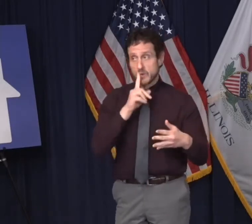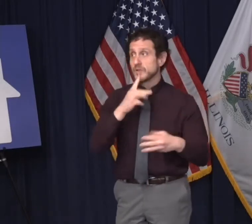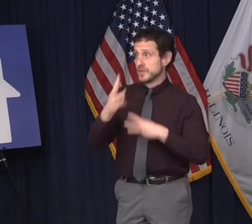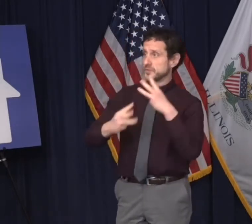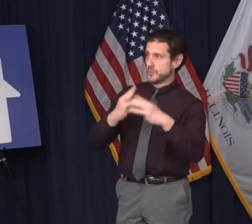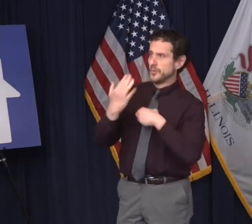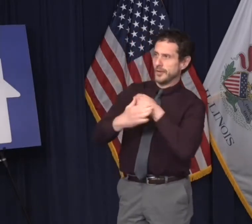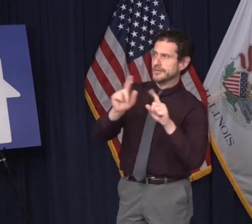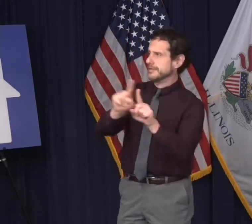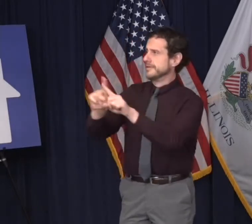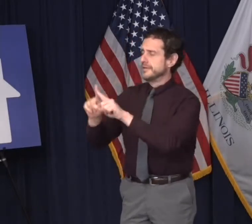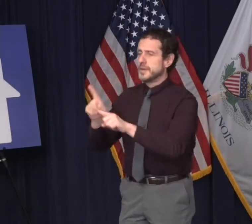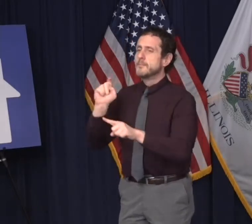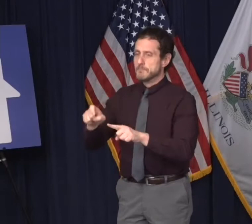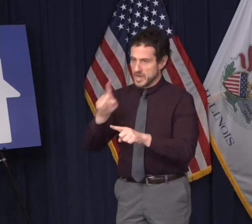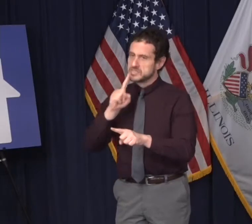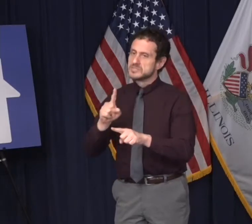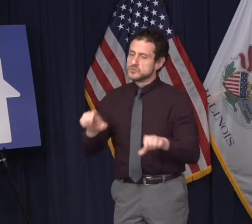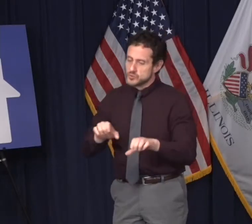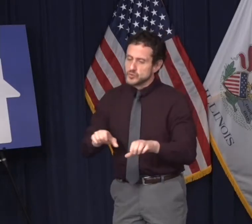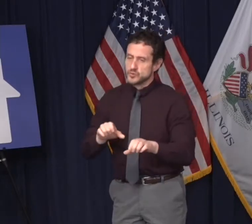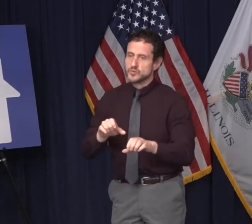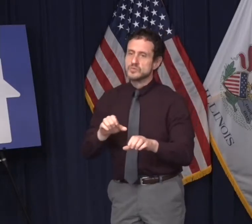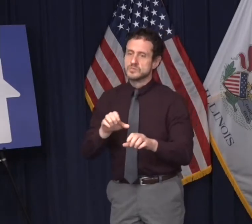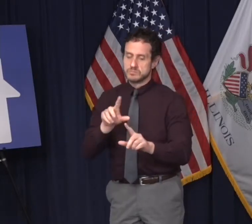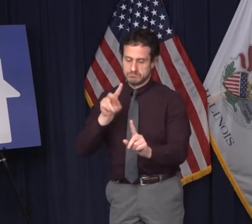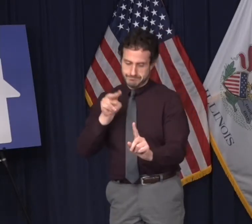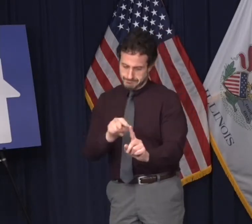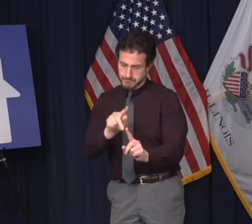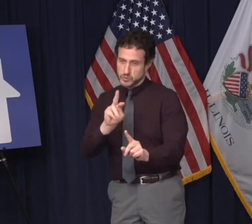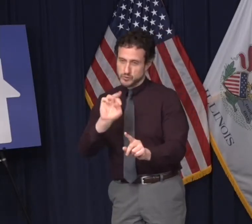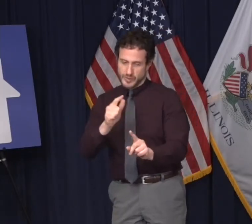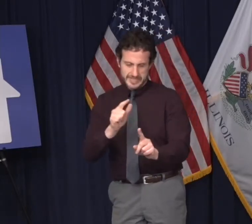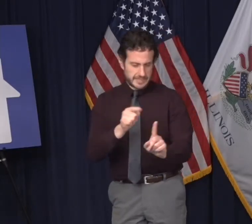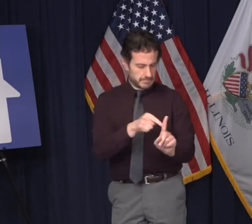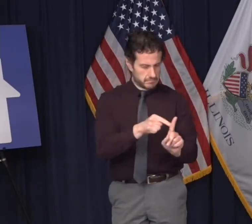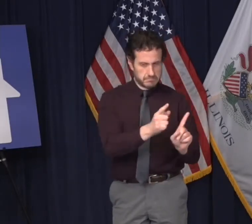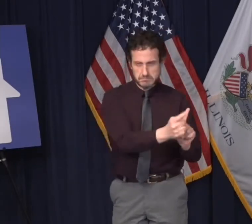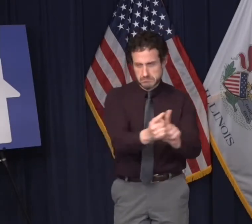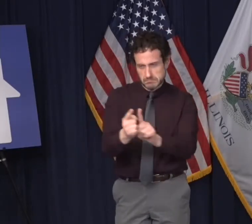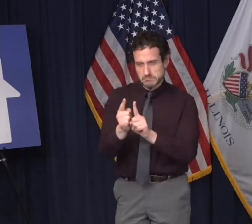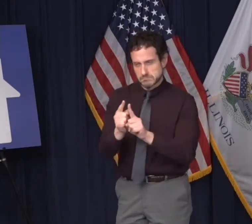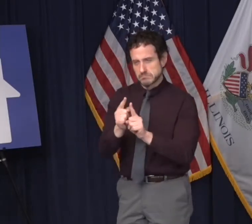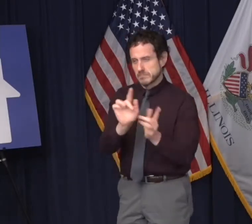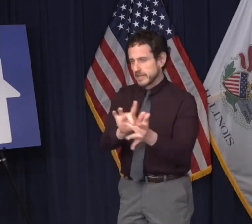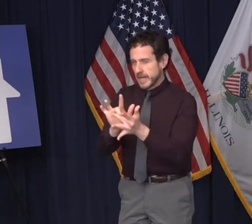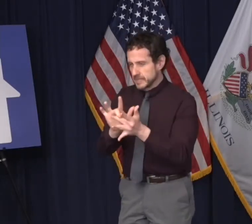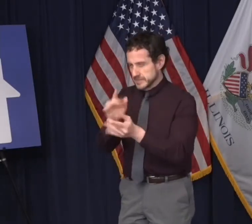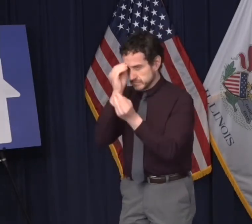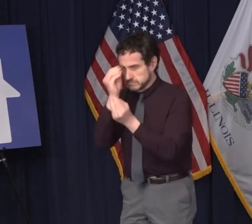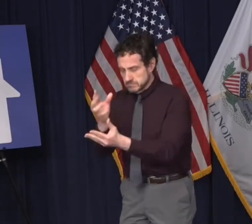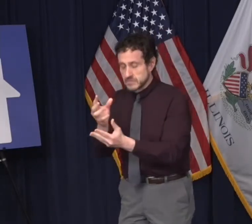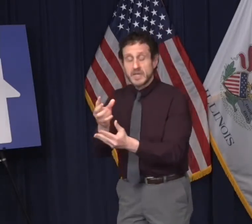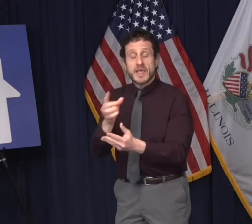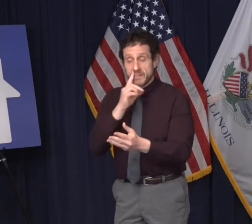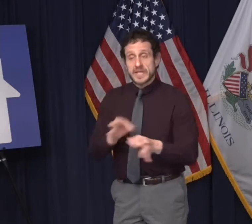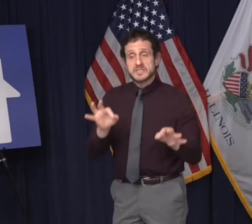UNITED STATES, AND FRANKLY THE WHOLE WORLD MUST CONTACT TRACE ON A NEVER-BEFORE-SEEN SCALE.